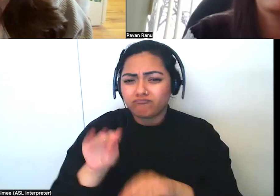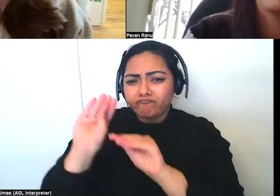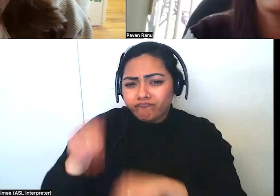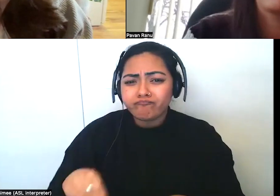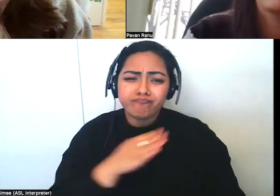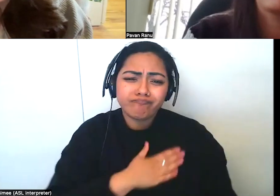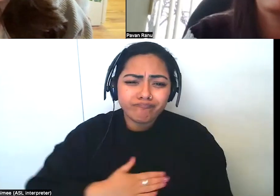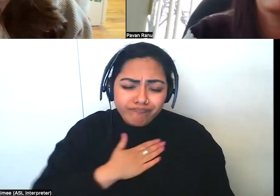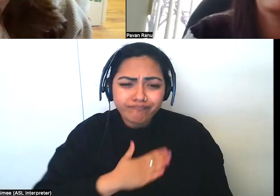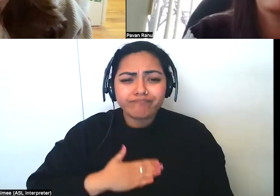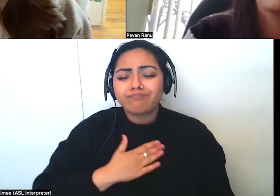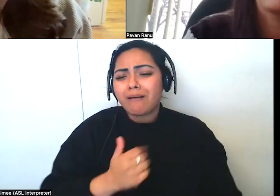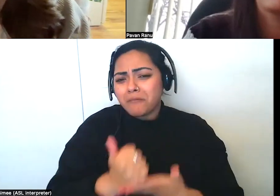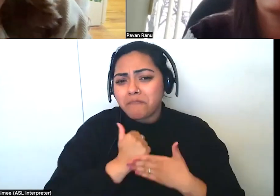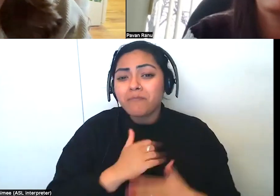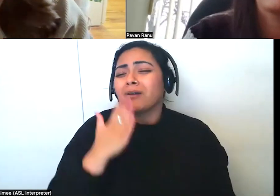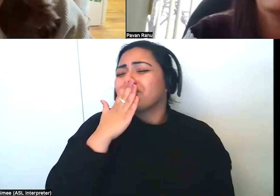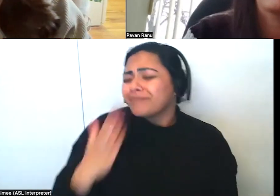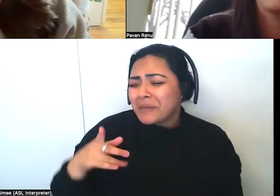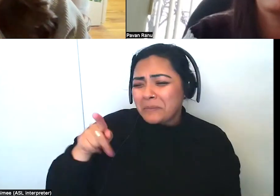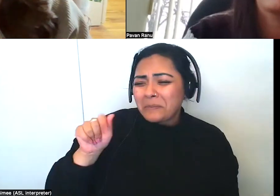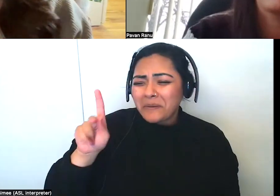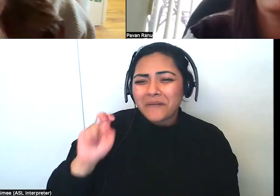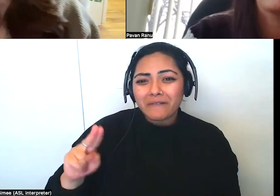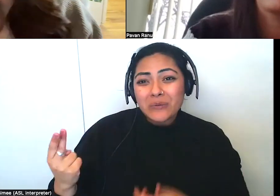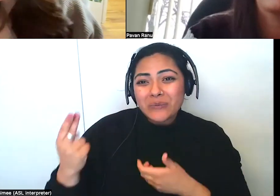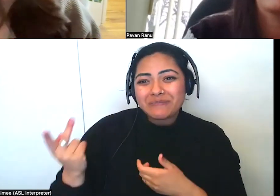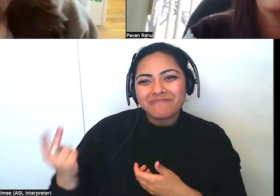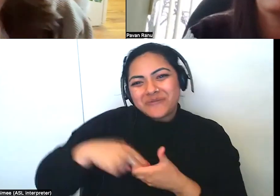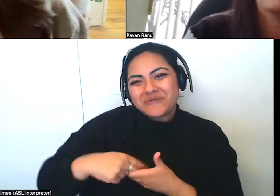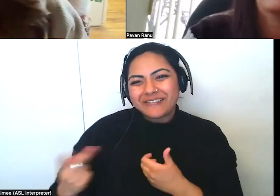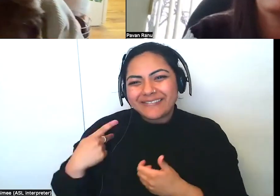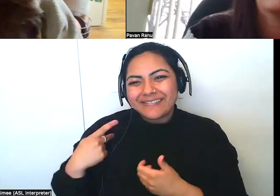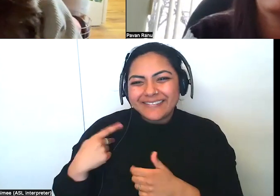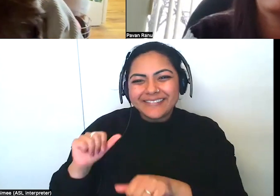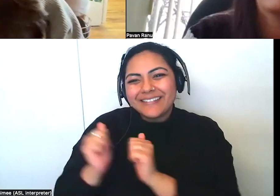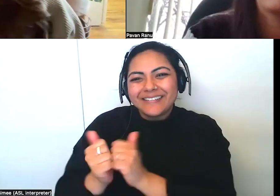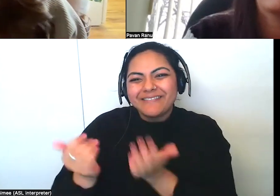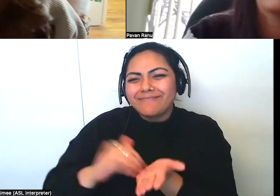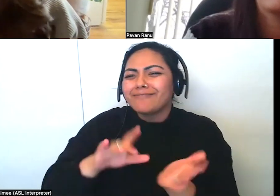for joining me today. It's such a pleasure to talk to you and benefit from your expertise and your